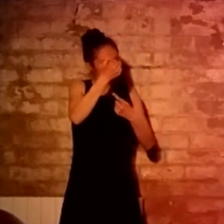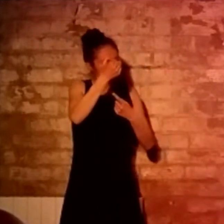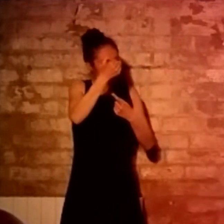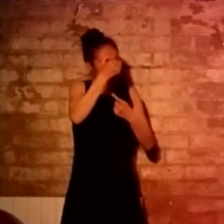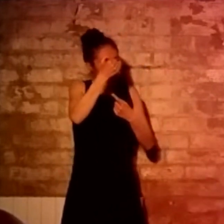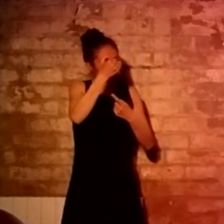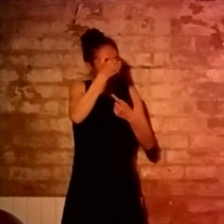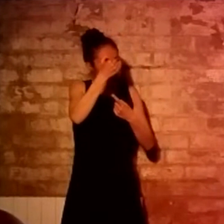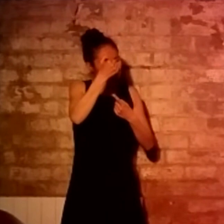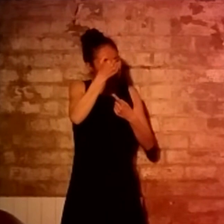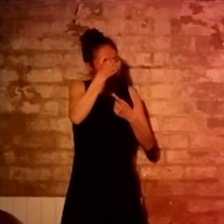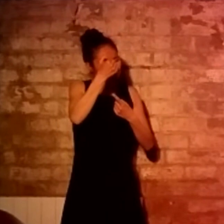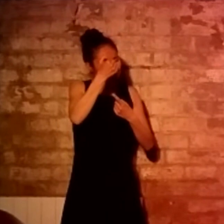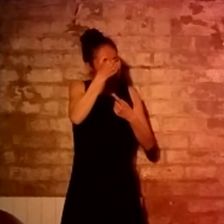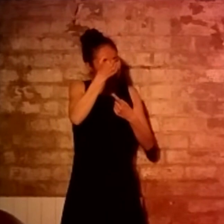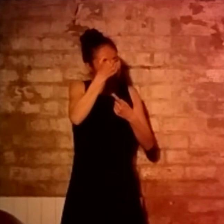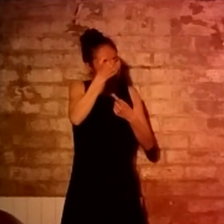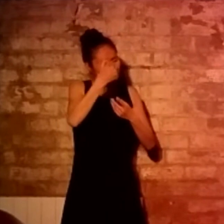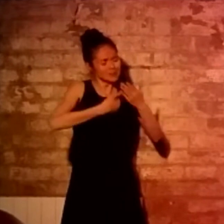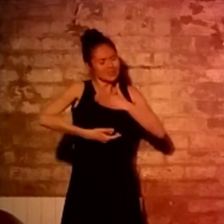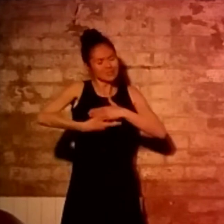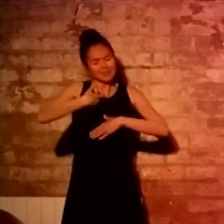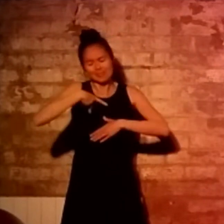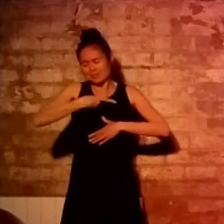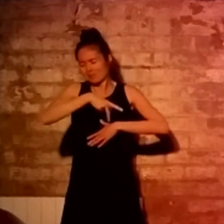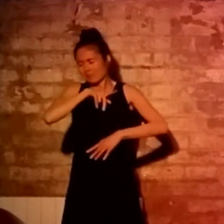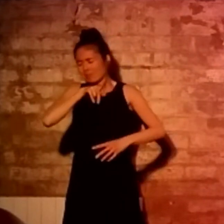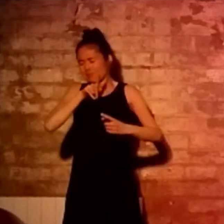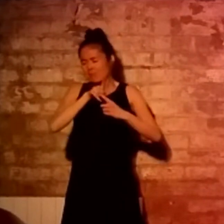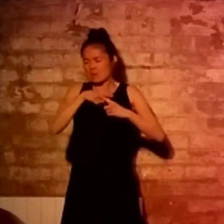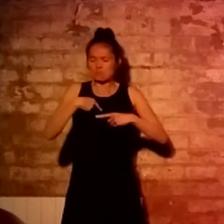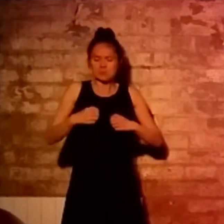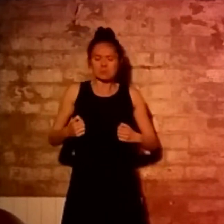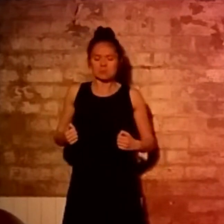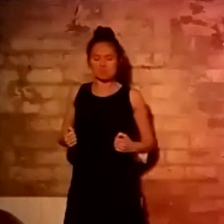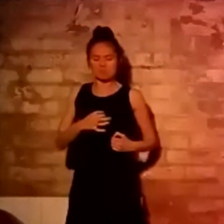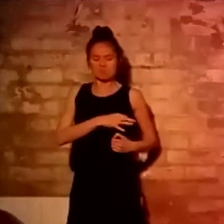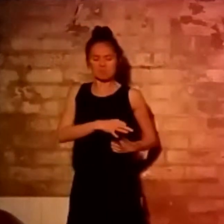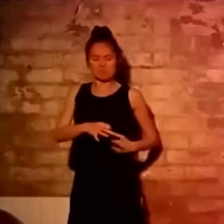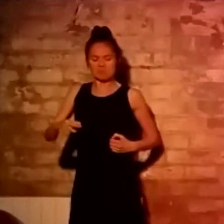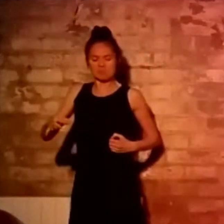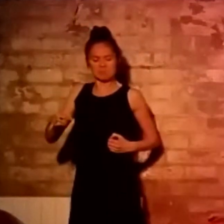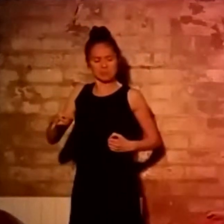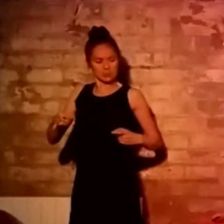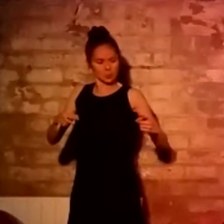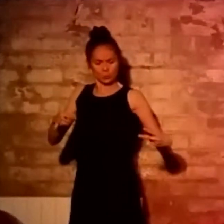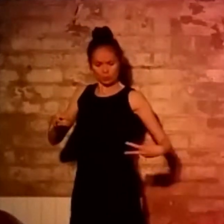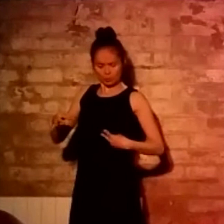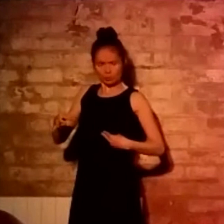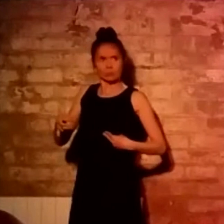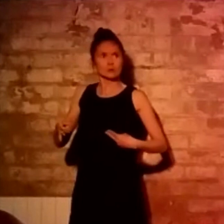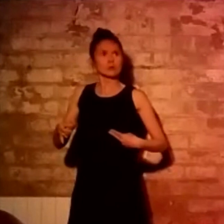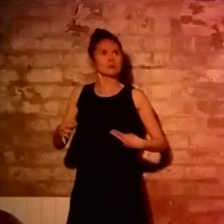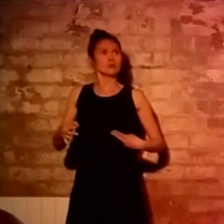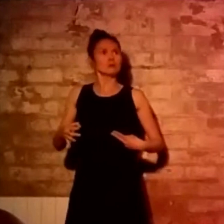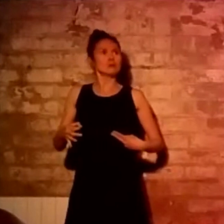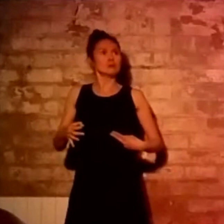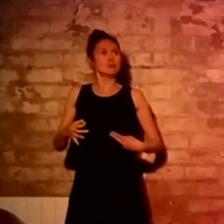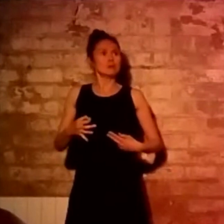Thou dissolved my walls. Now I am defenceless.